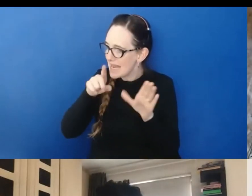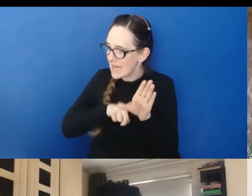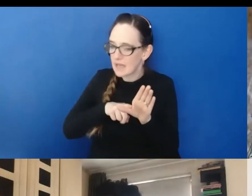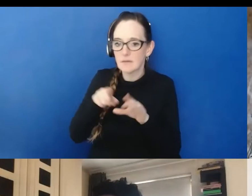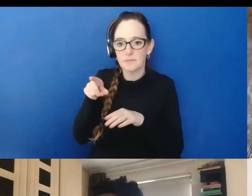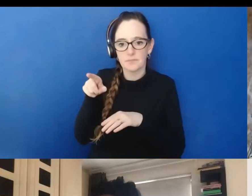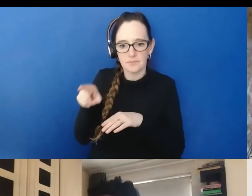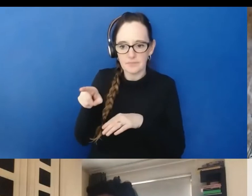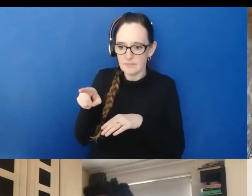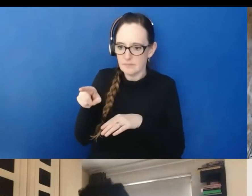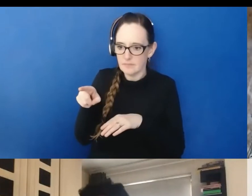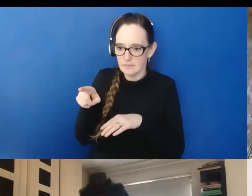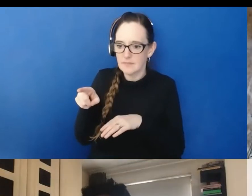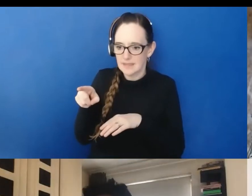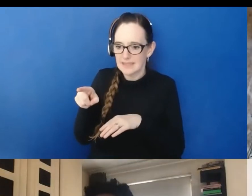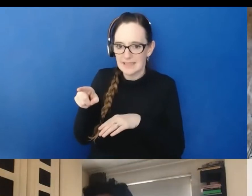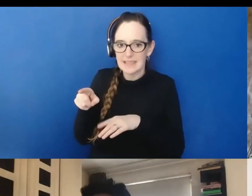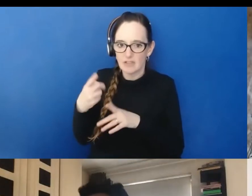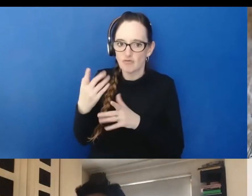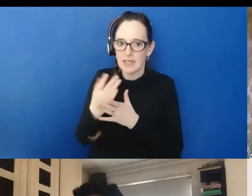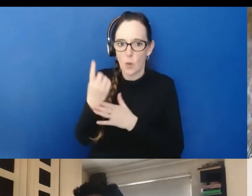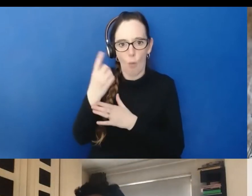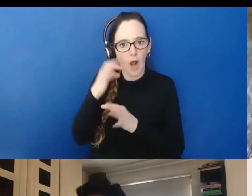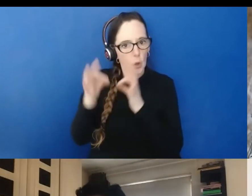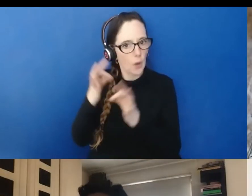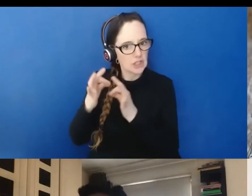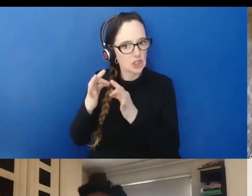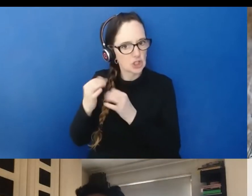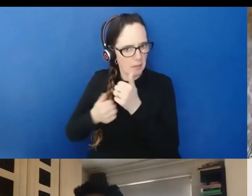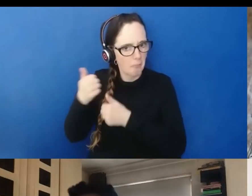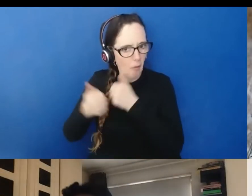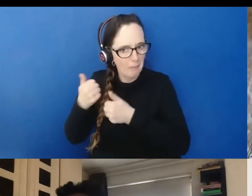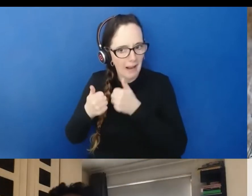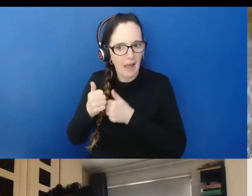most popular question and ears pricked when you used the phrase radical friendship .